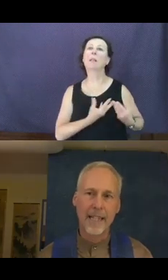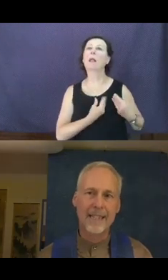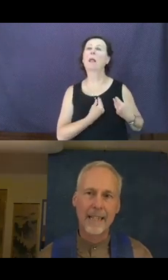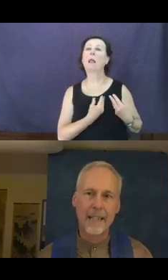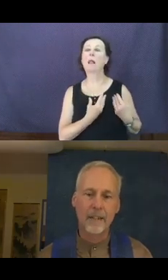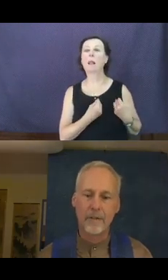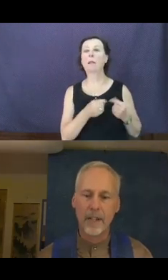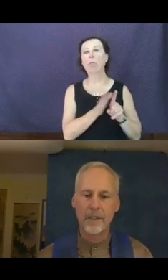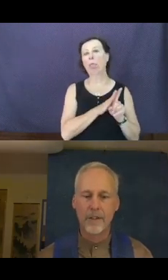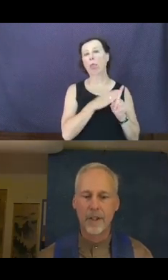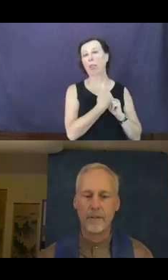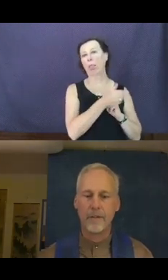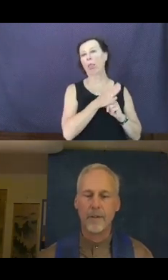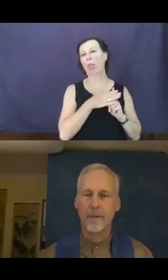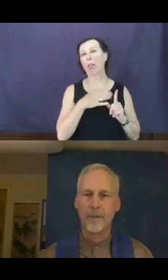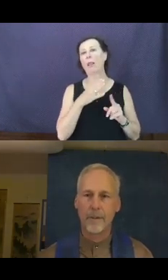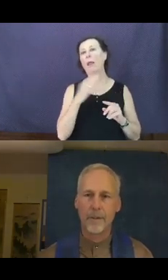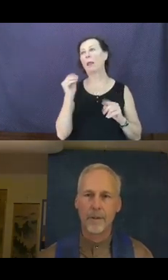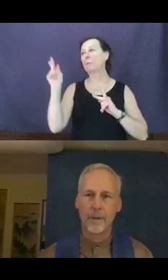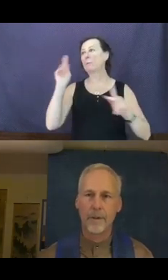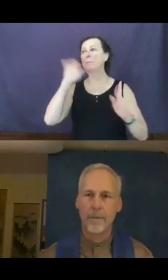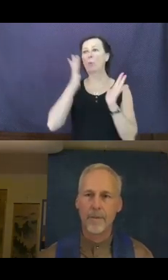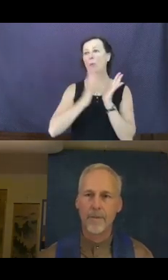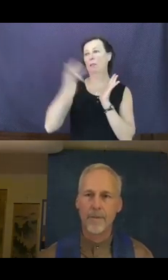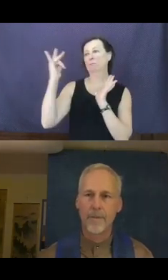taken advantage of.